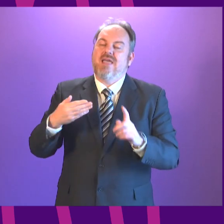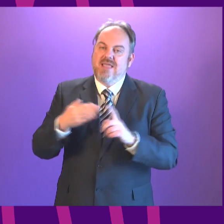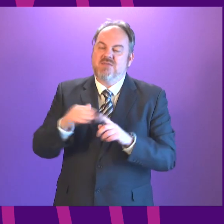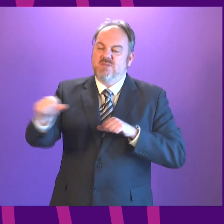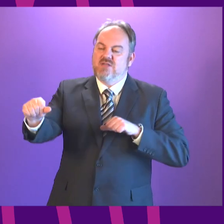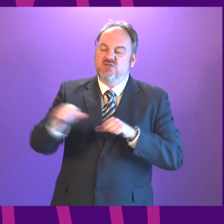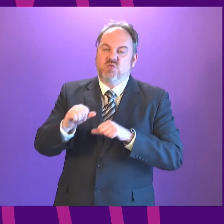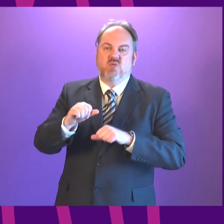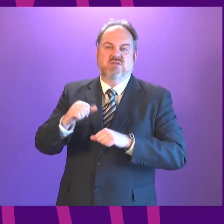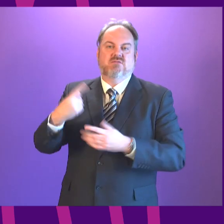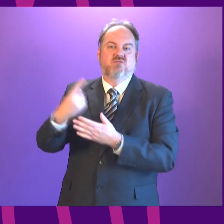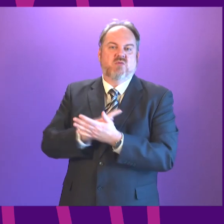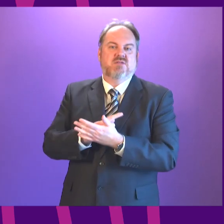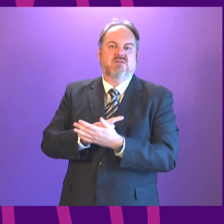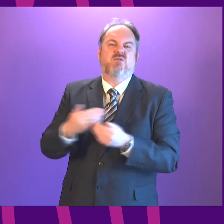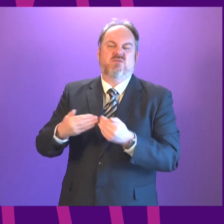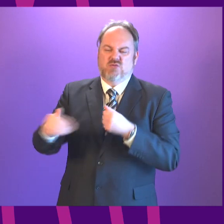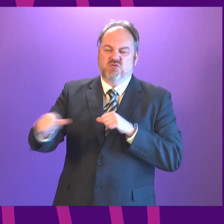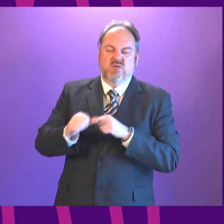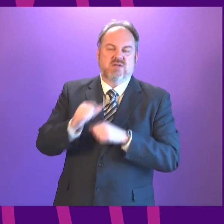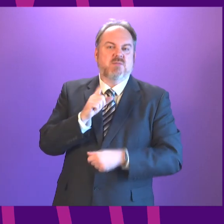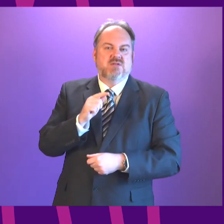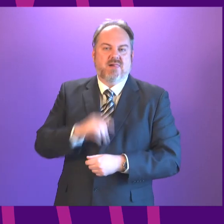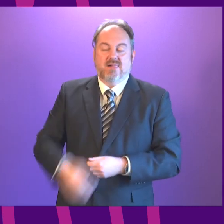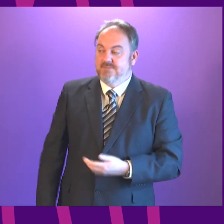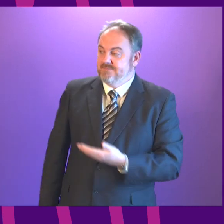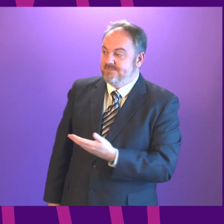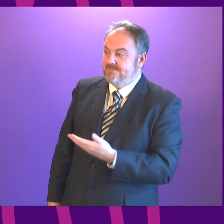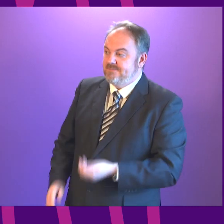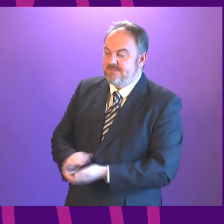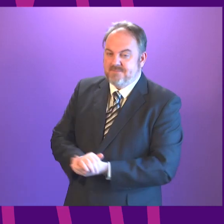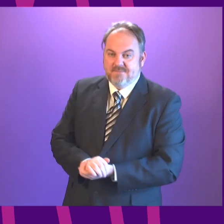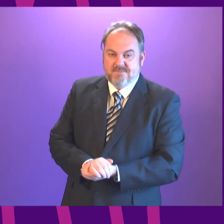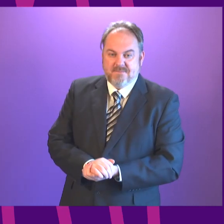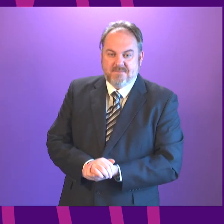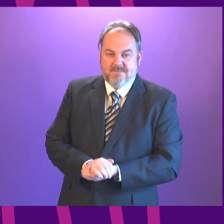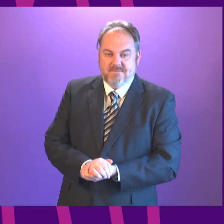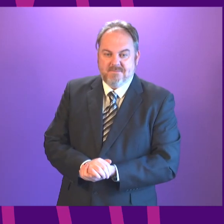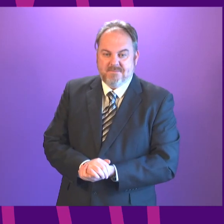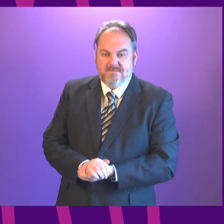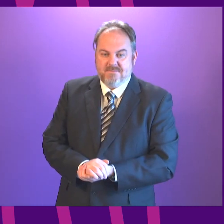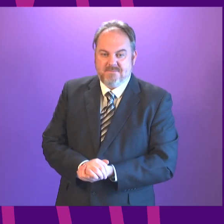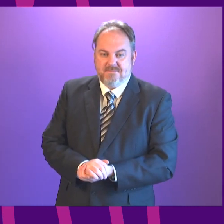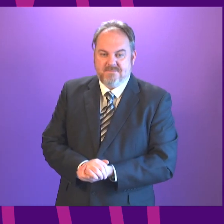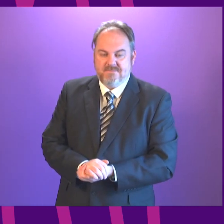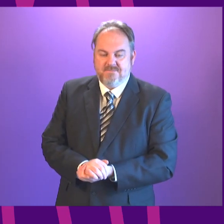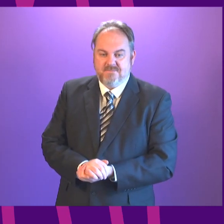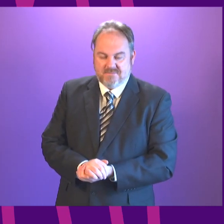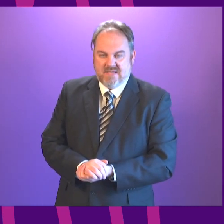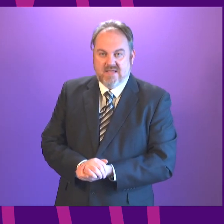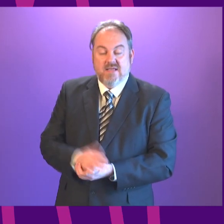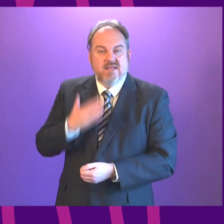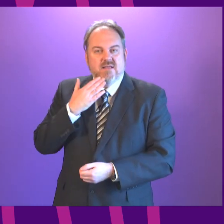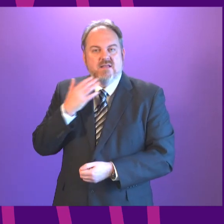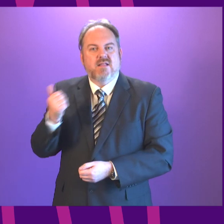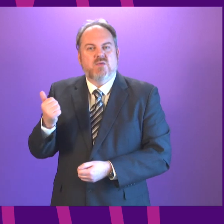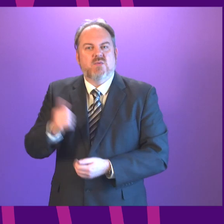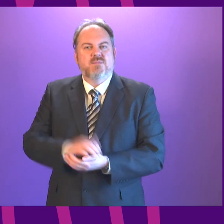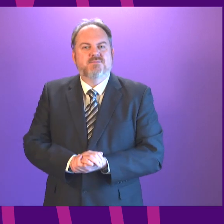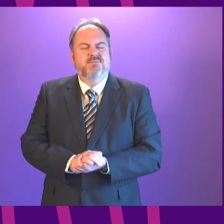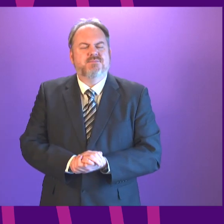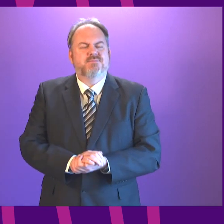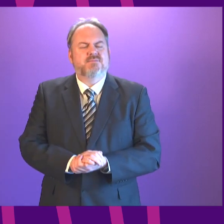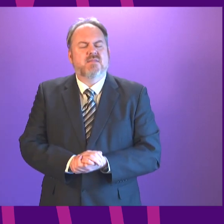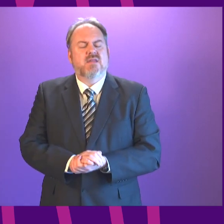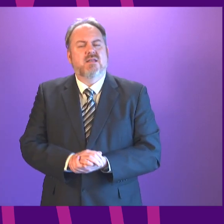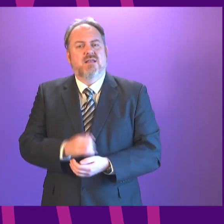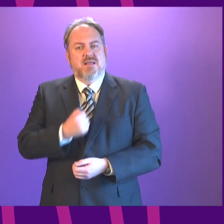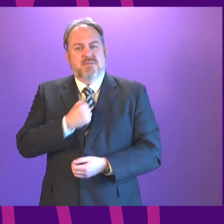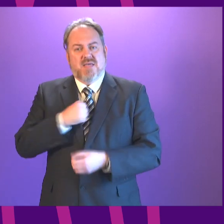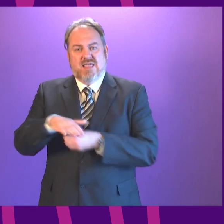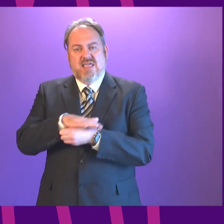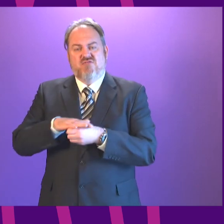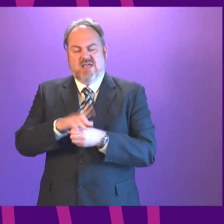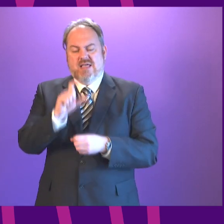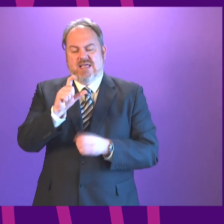Annabelle Ewing (Cowdenbeath) (SNP): People in my Cowdenbeath constituency, across